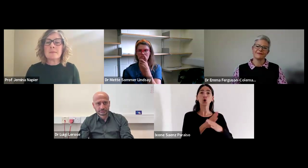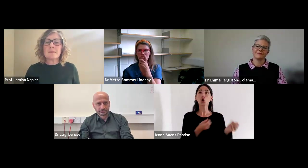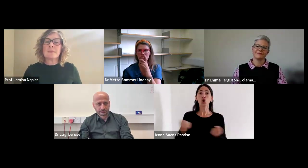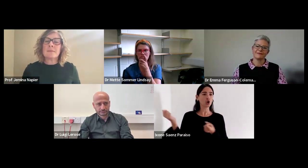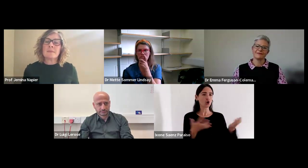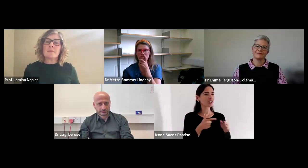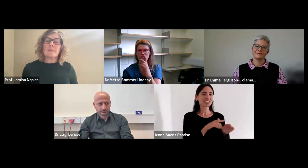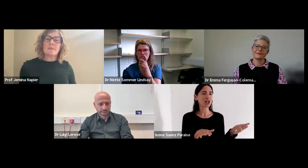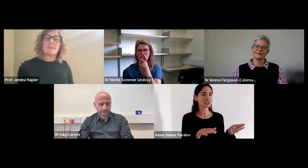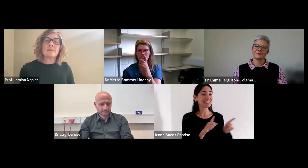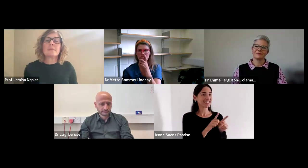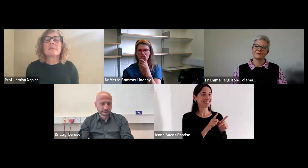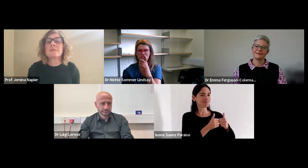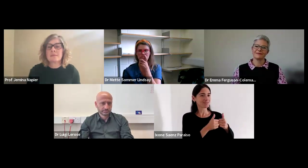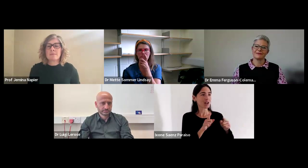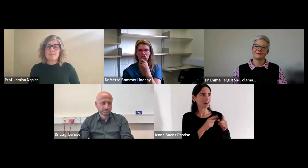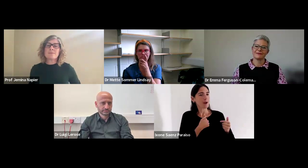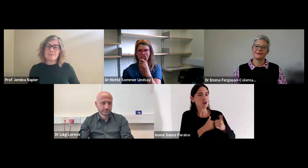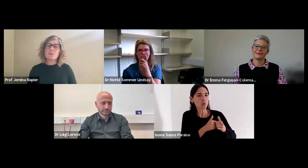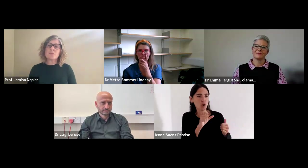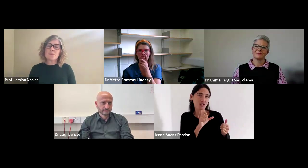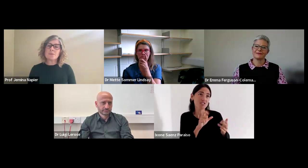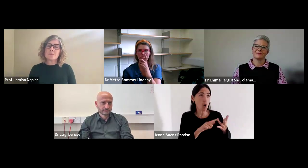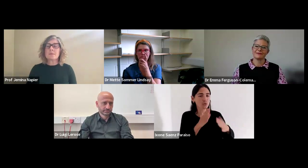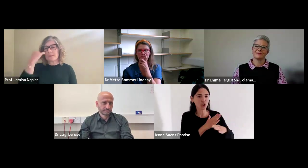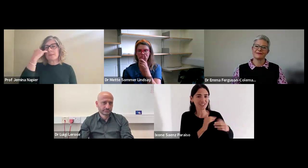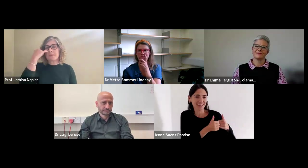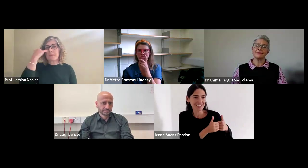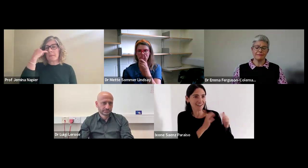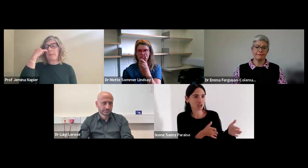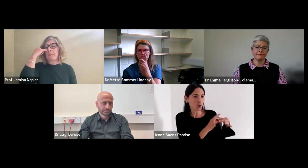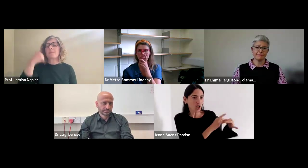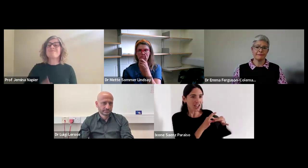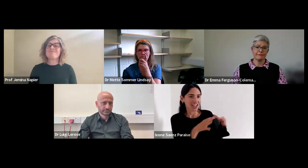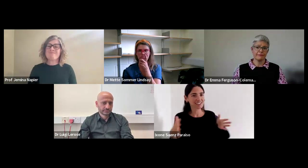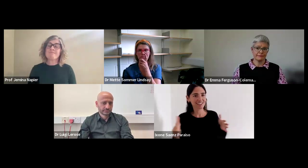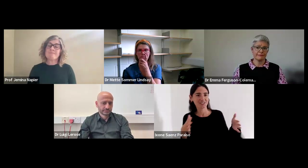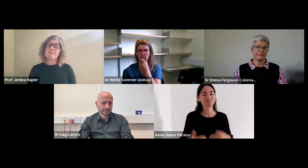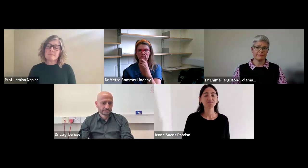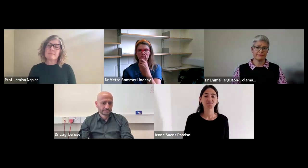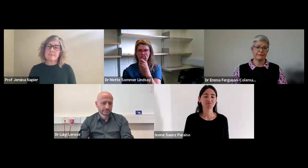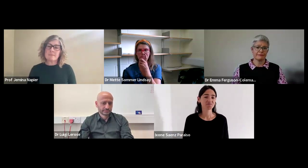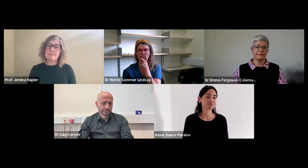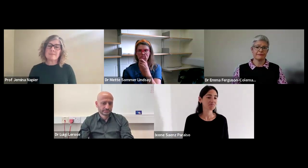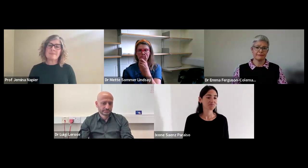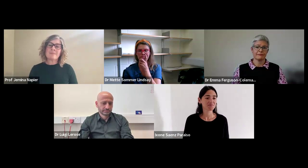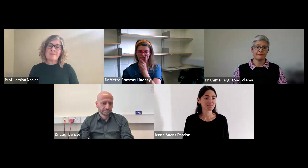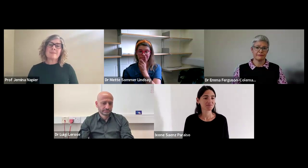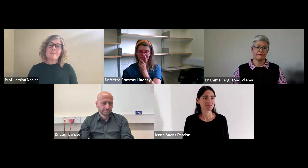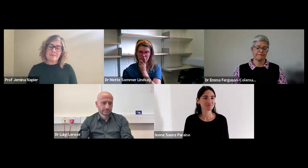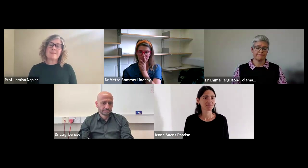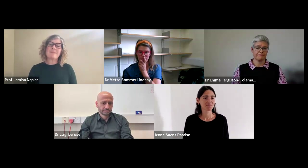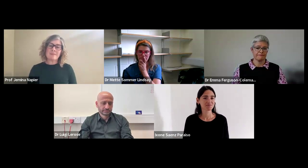it's just someone who does the job. They are in a co-working relationship rather than in advocacy